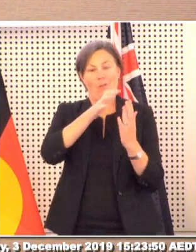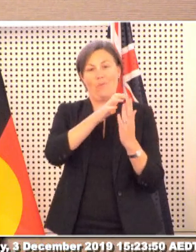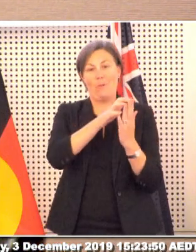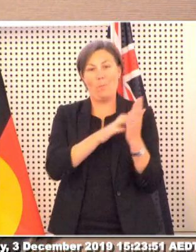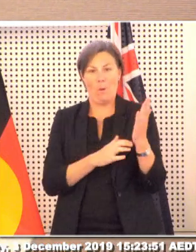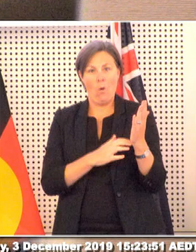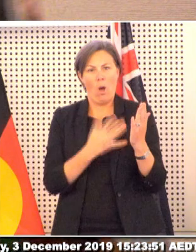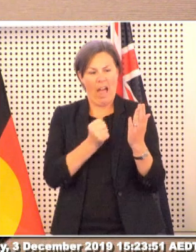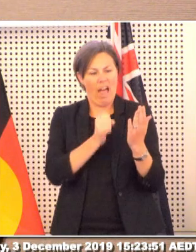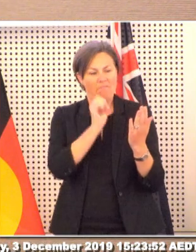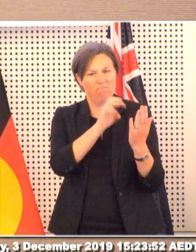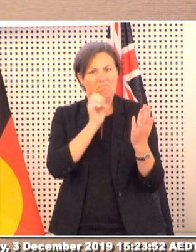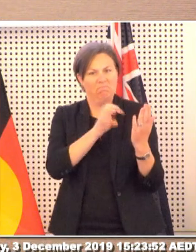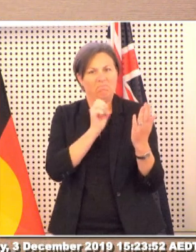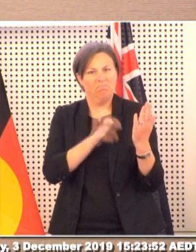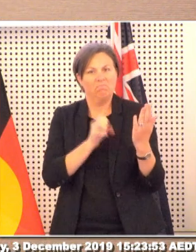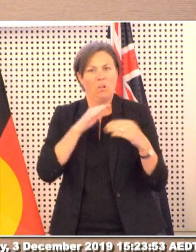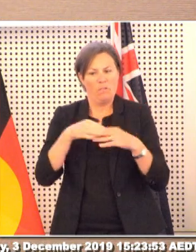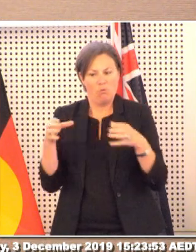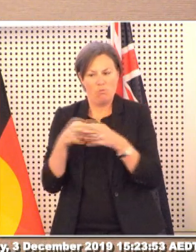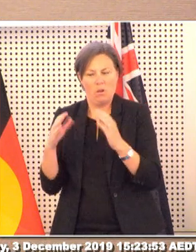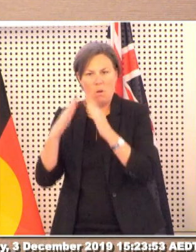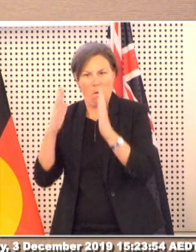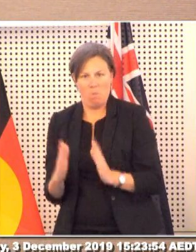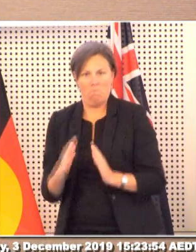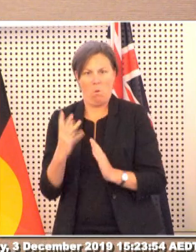in quite a bit of detail and makes numerous recommendations.